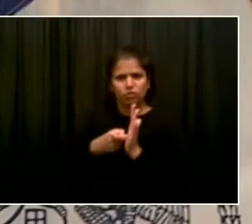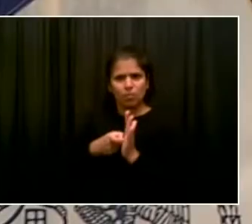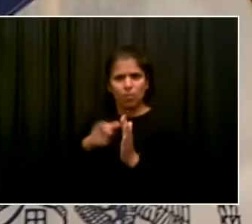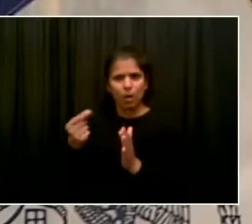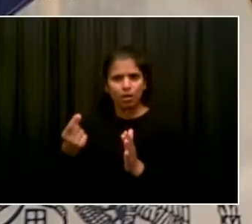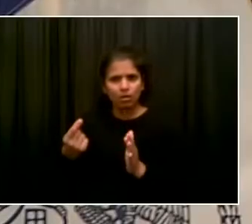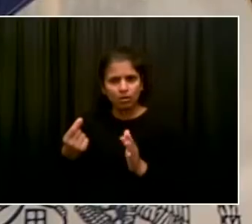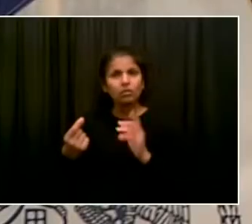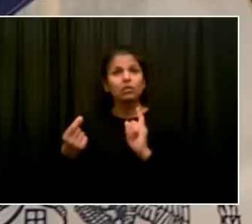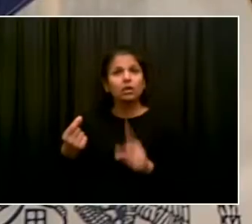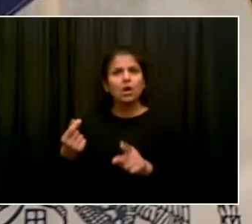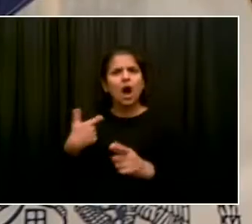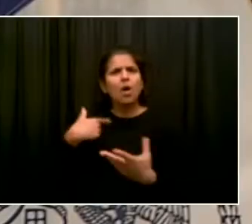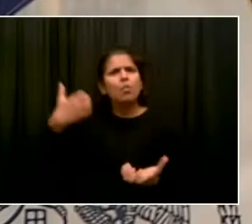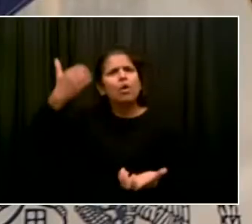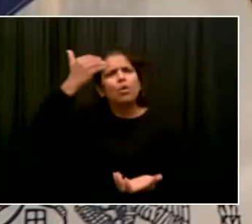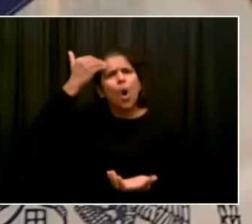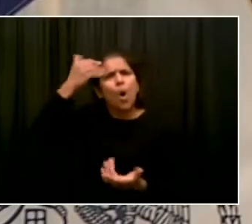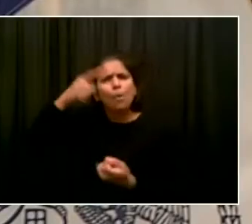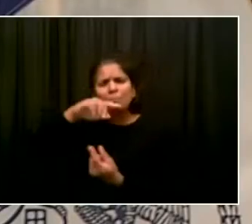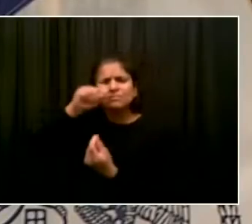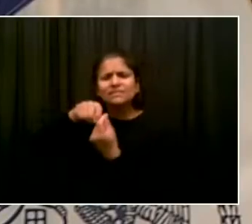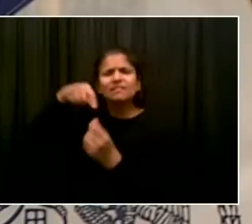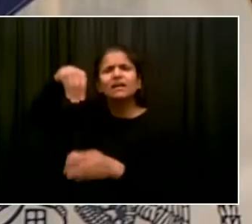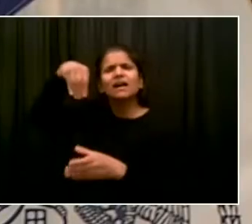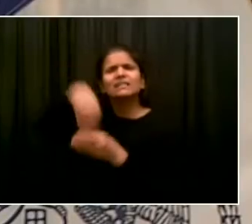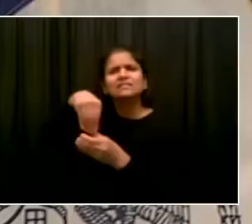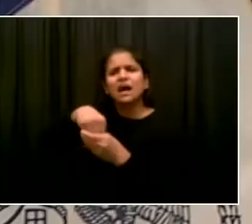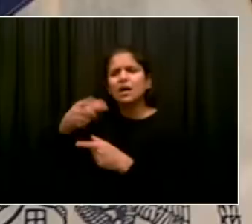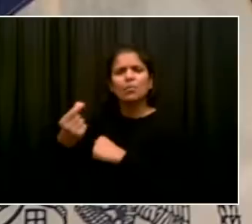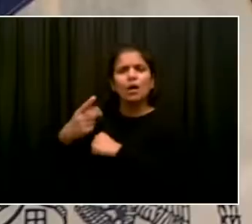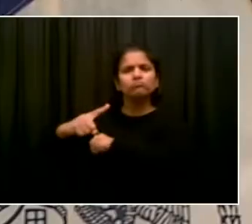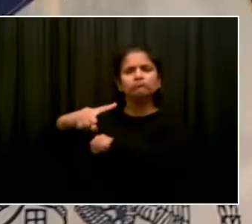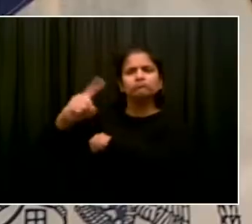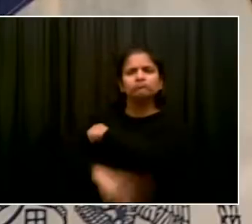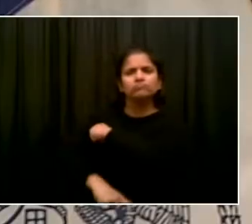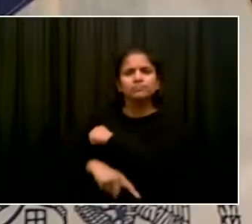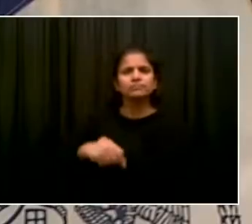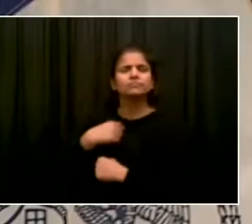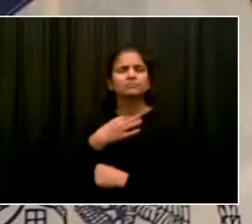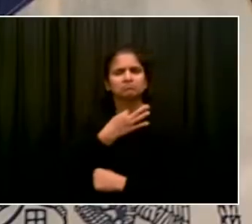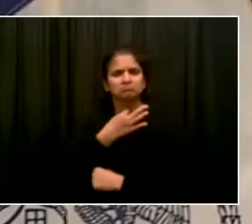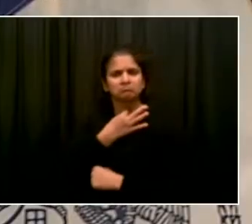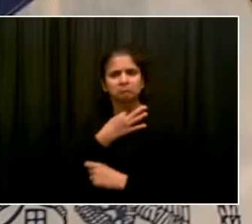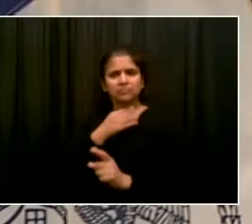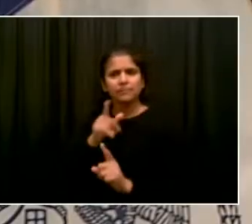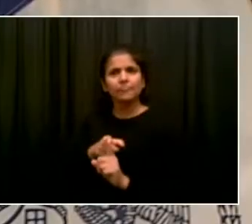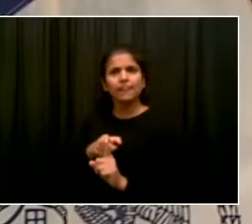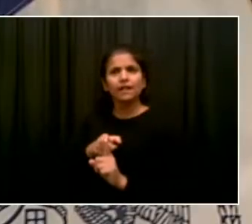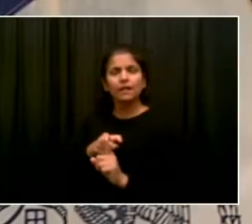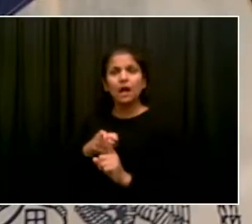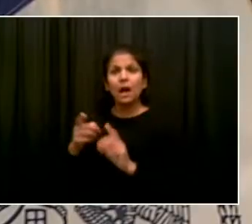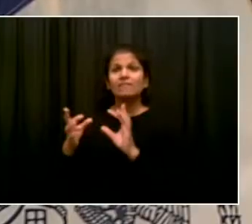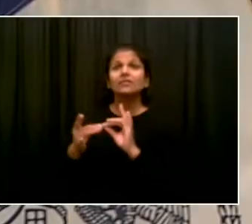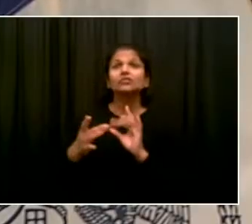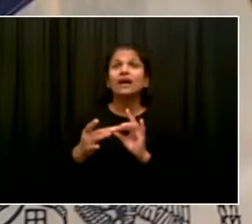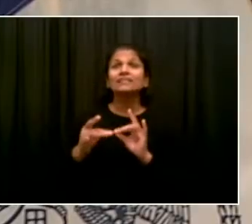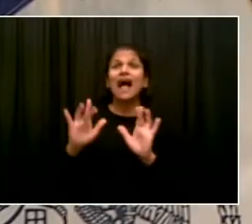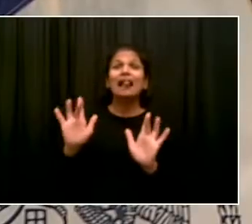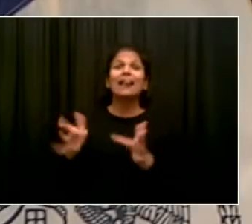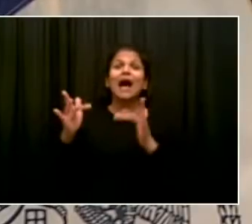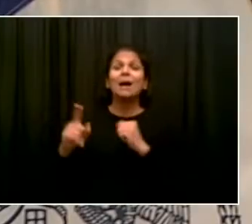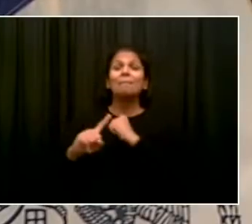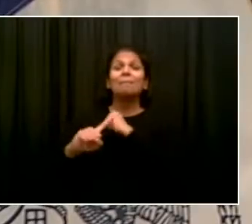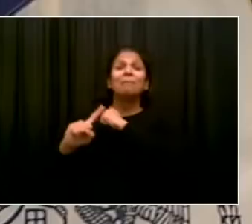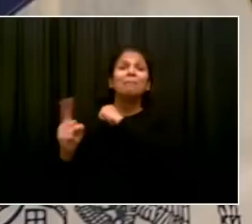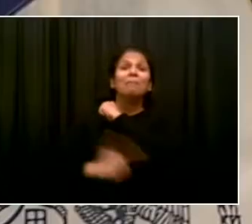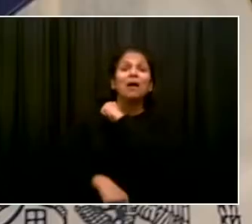MANDATE.